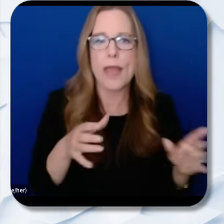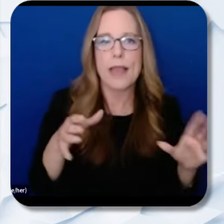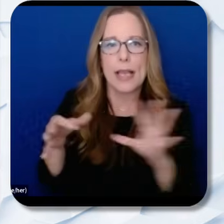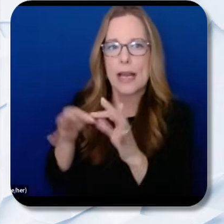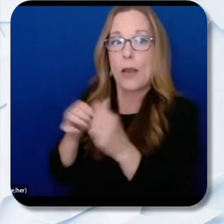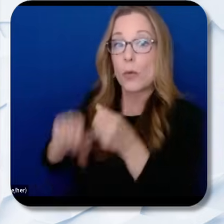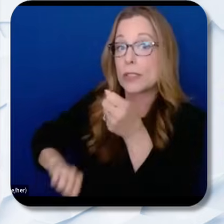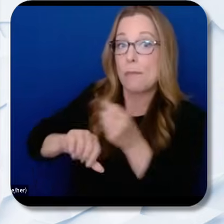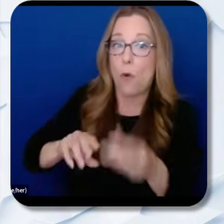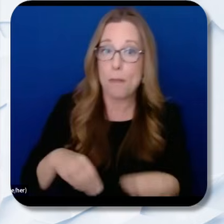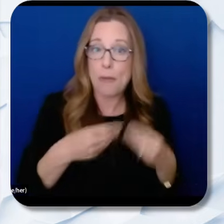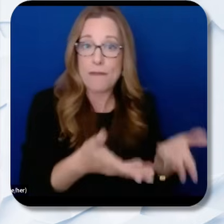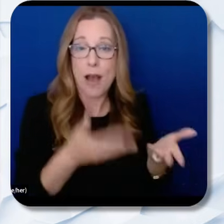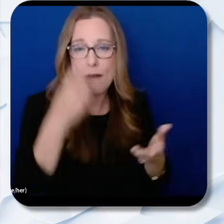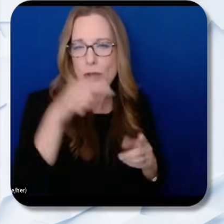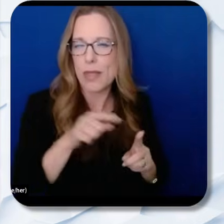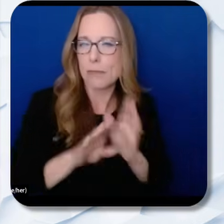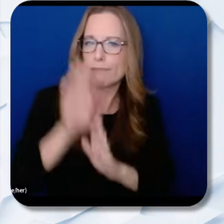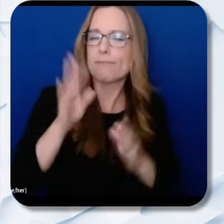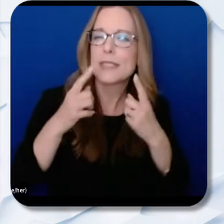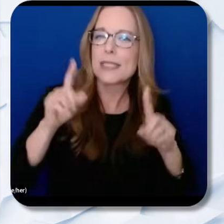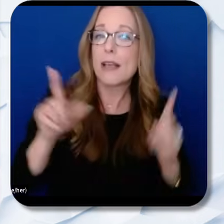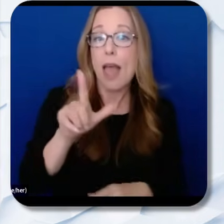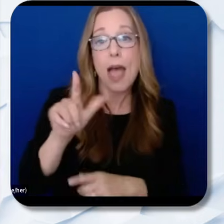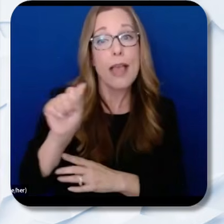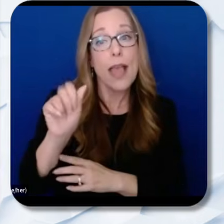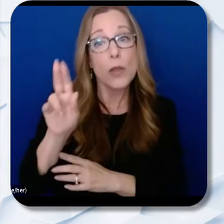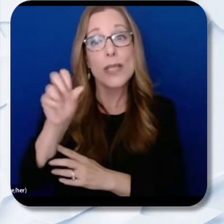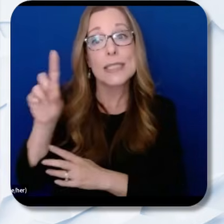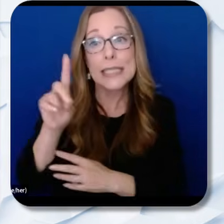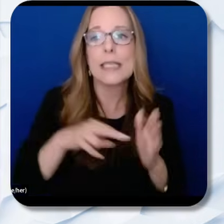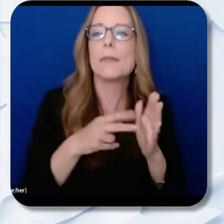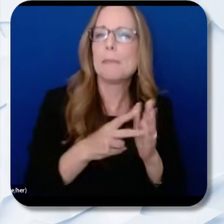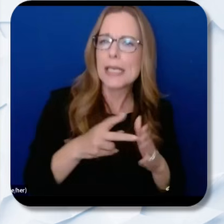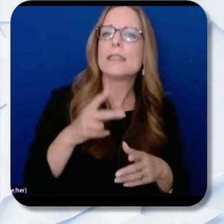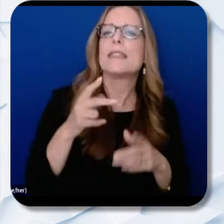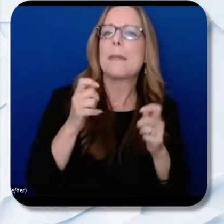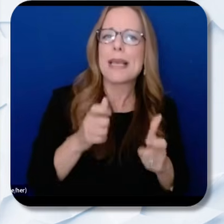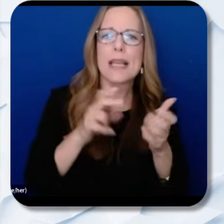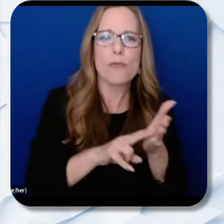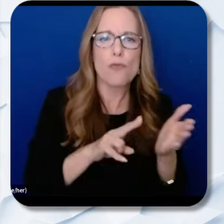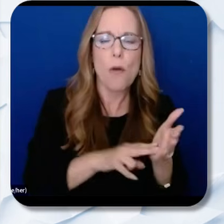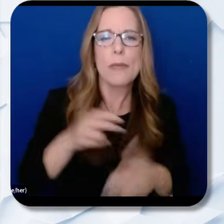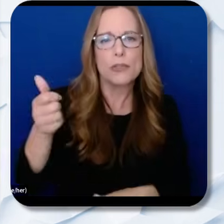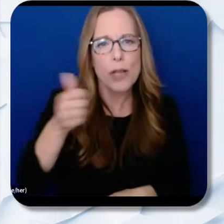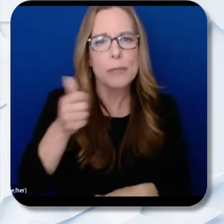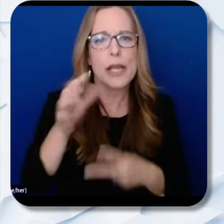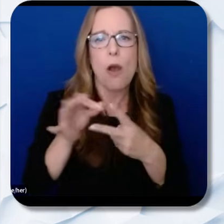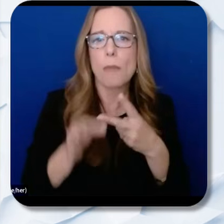clothing, counseling, mental health supports, and strong partnerships with our community organizations and partners.